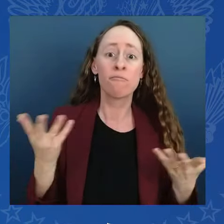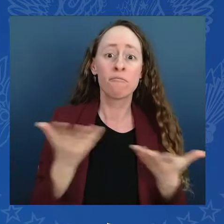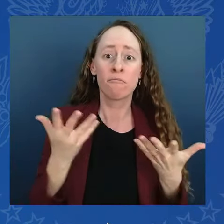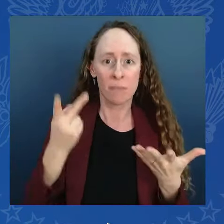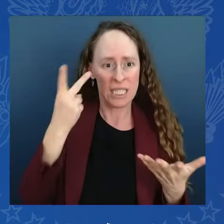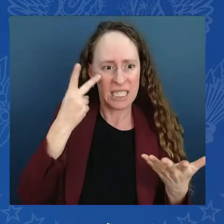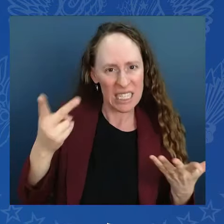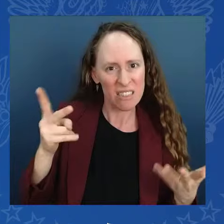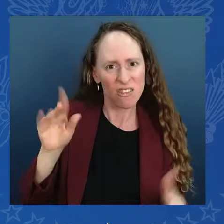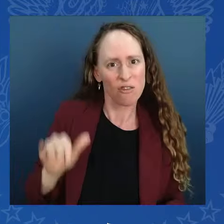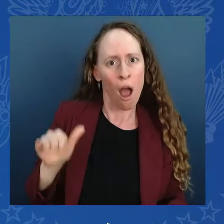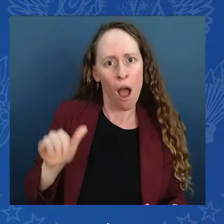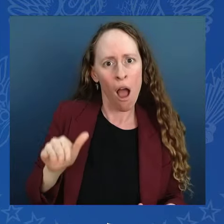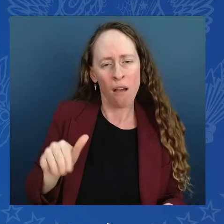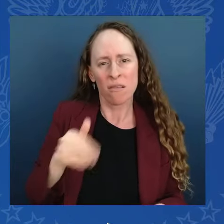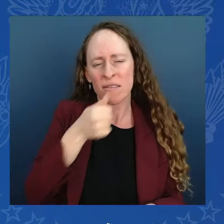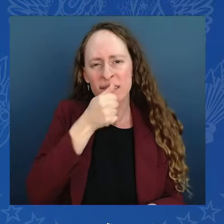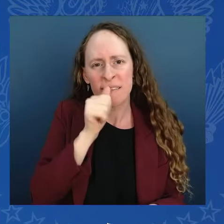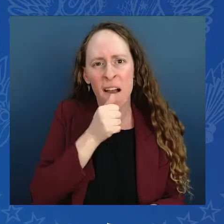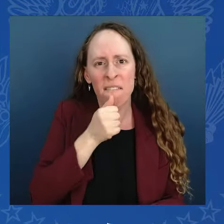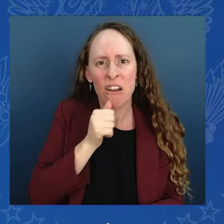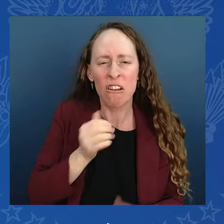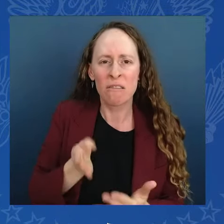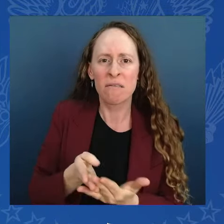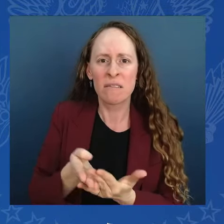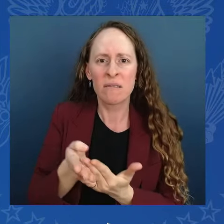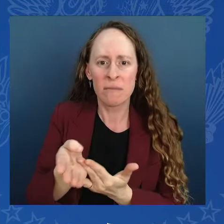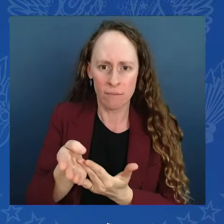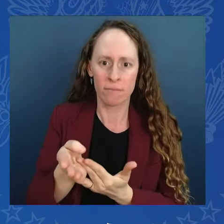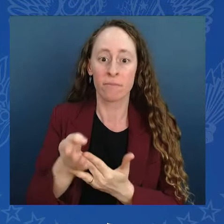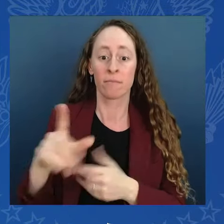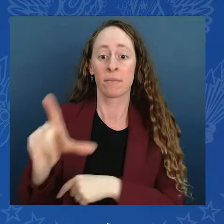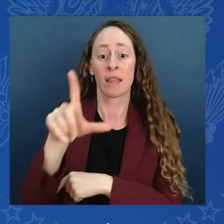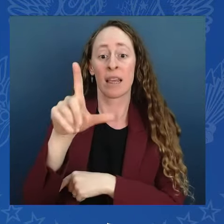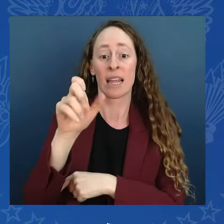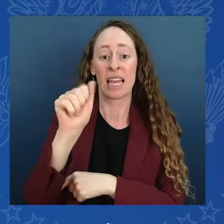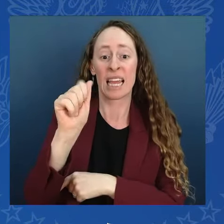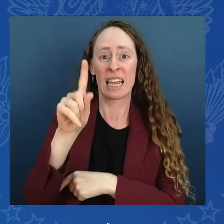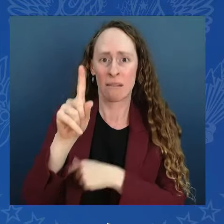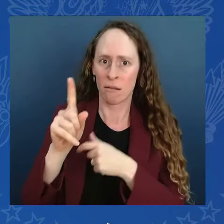and I receive very little care, not even lead abatement services in my home,